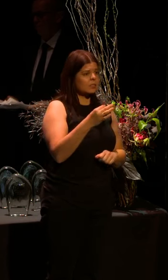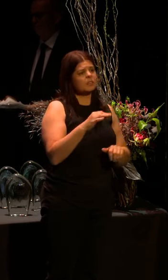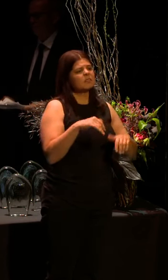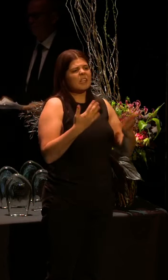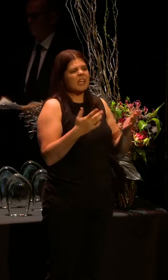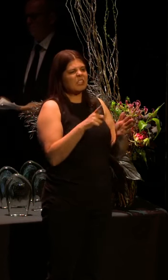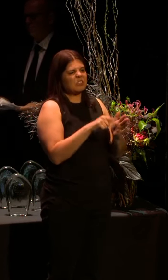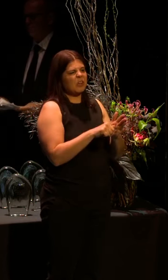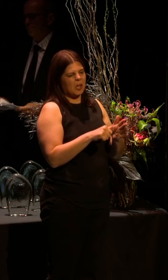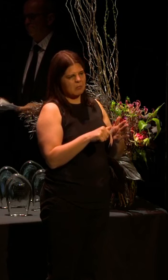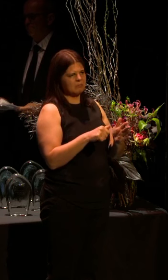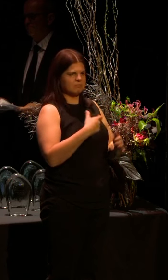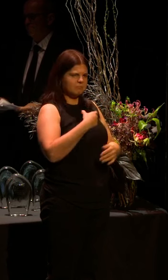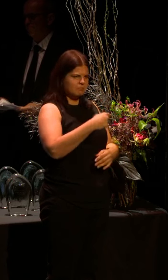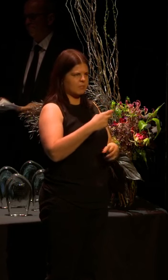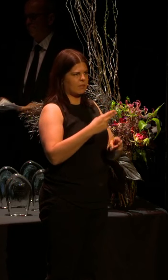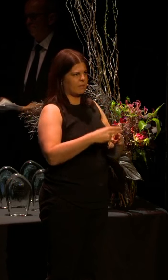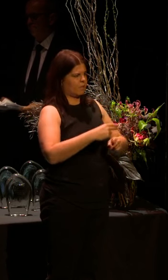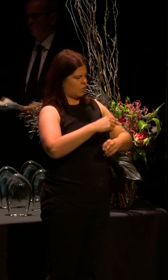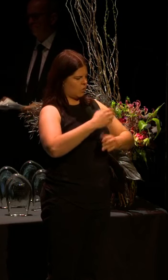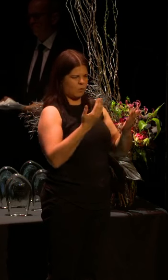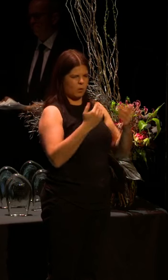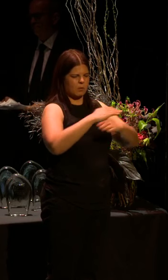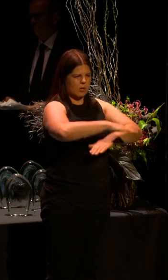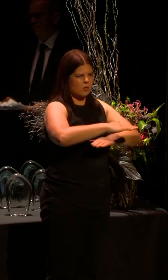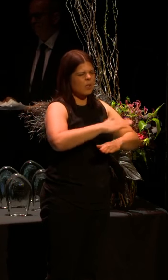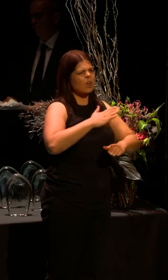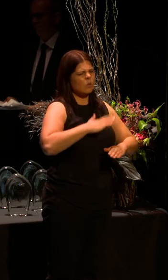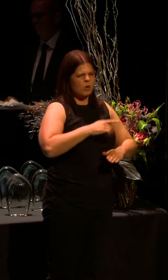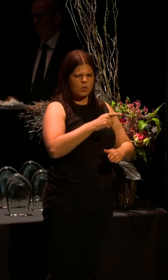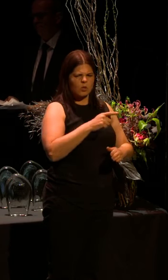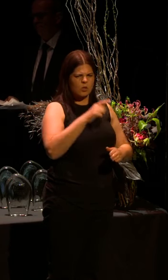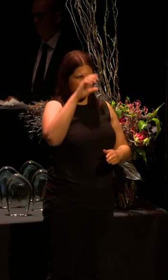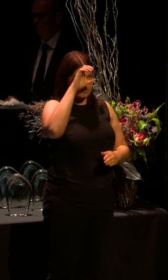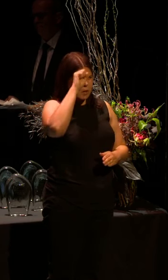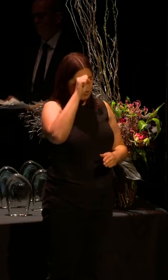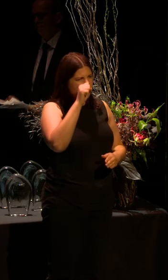is for each and every one of us to remember our loved ones that have passed over before us -